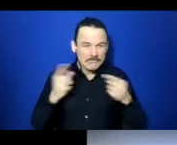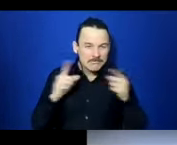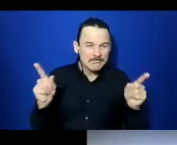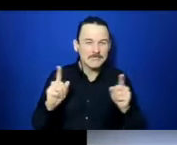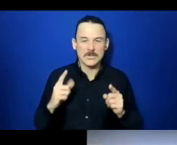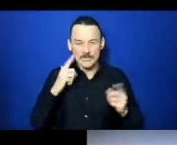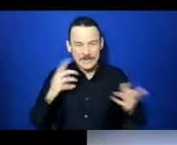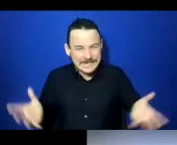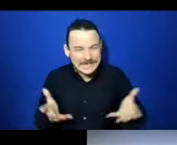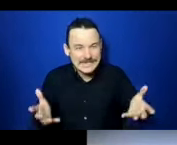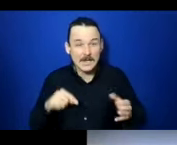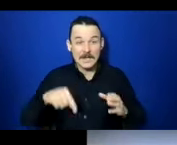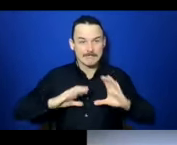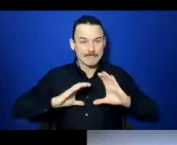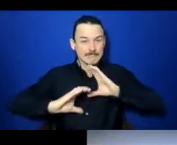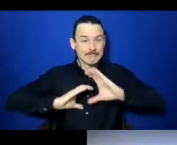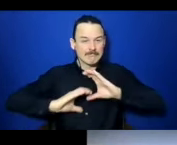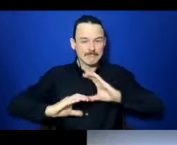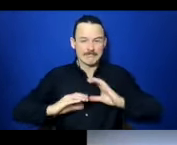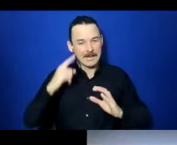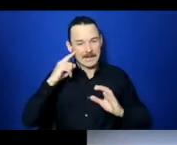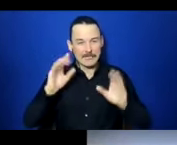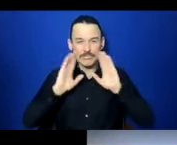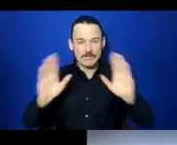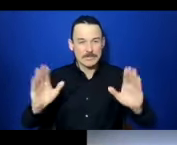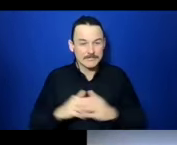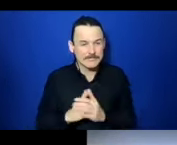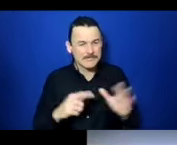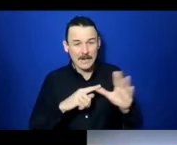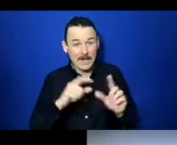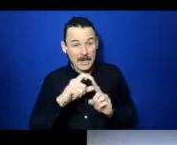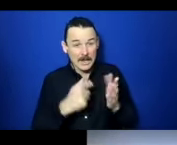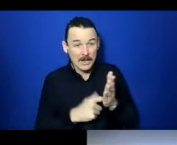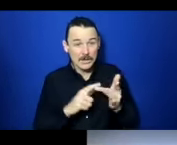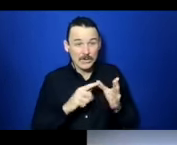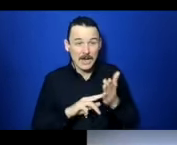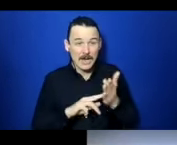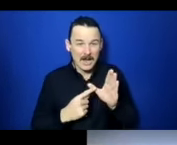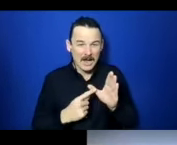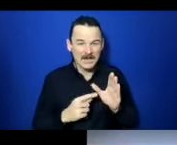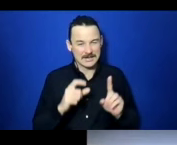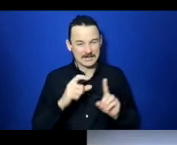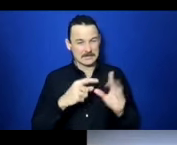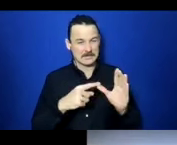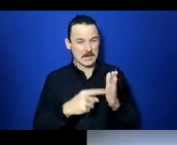[Pete] Adriana, data is obviously a kind of very integral part of of smart cities